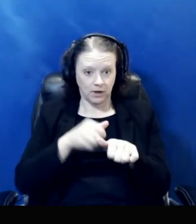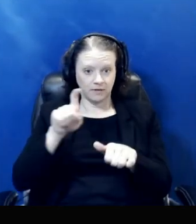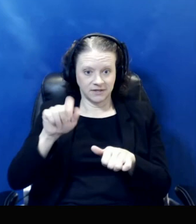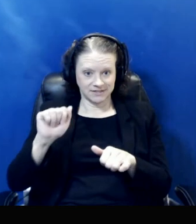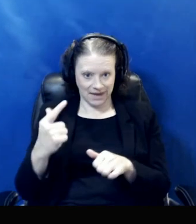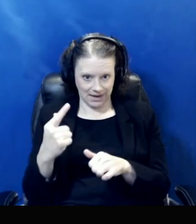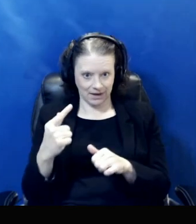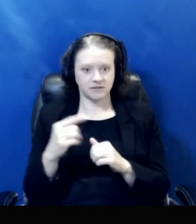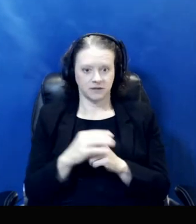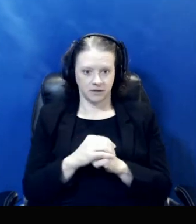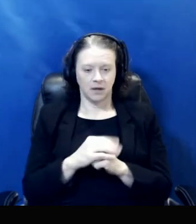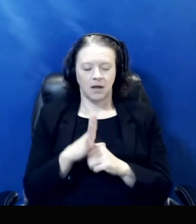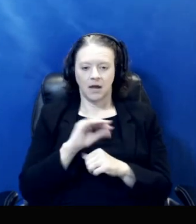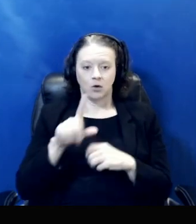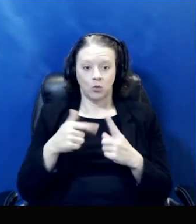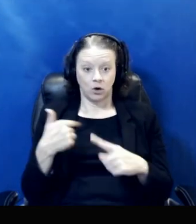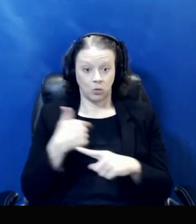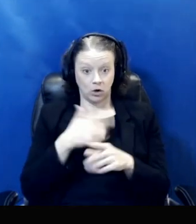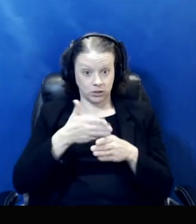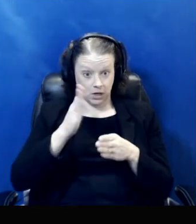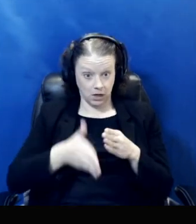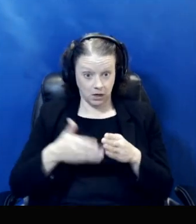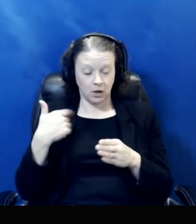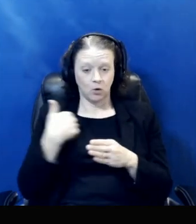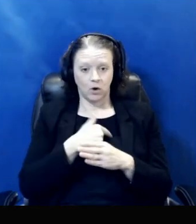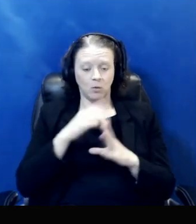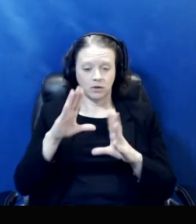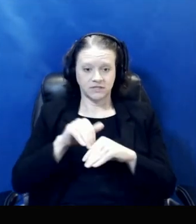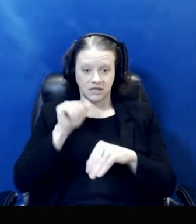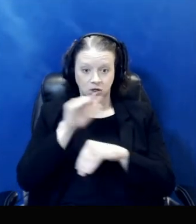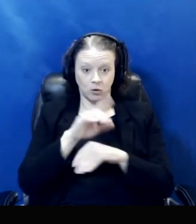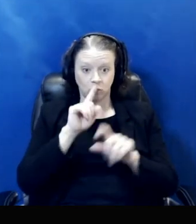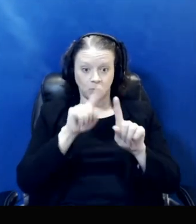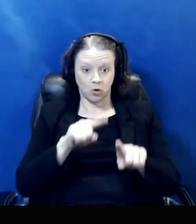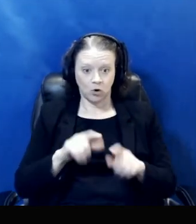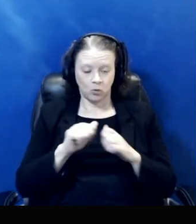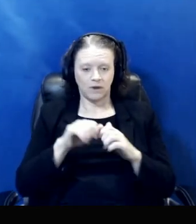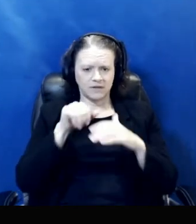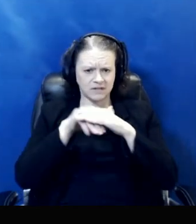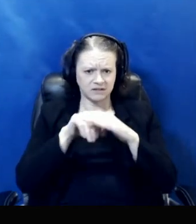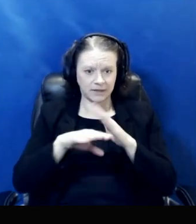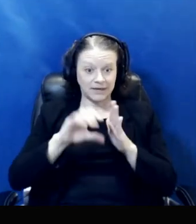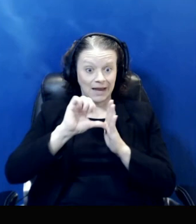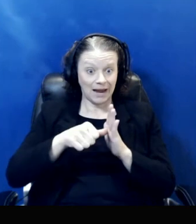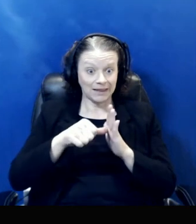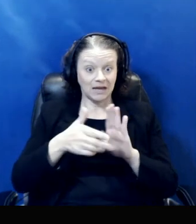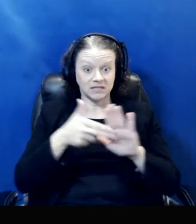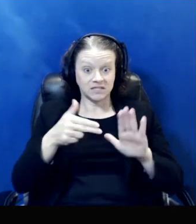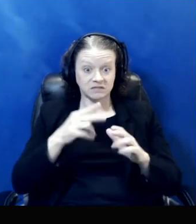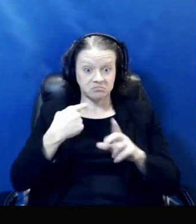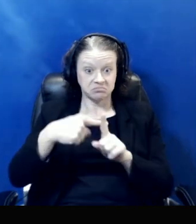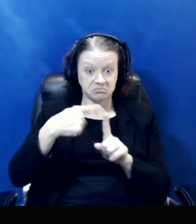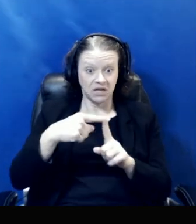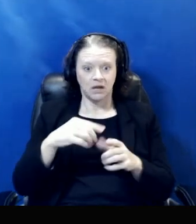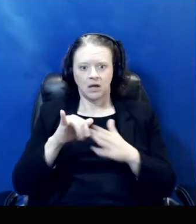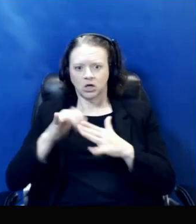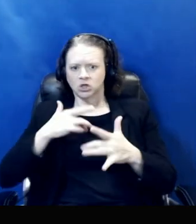and when we're done, you will get a report with the accessibility highlights, any concerns, the gamers with disabilities